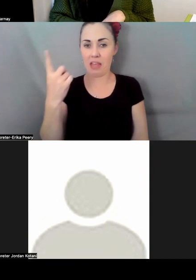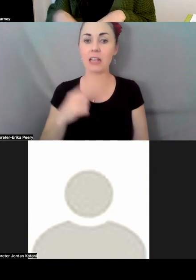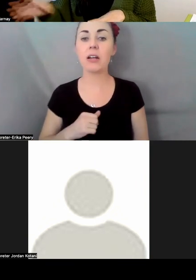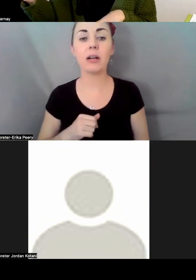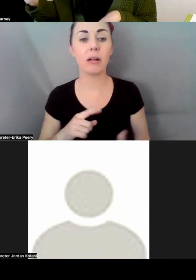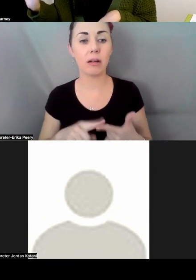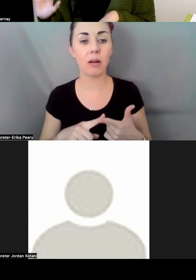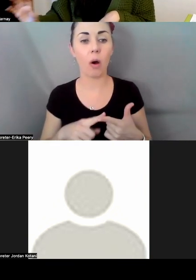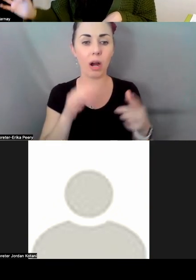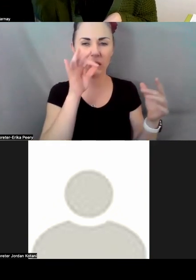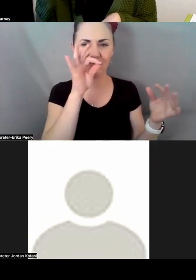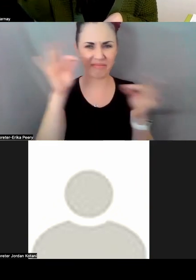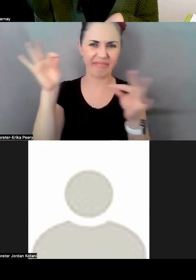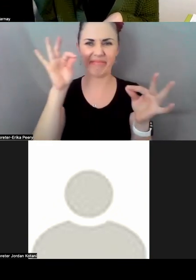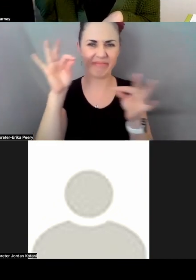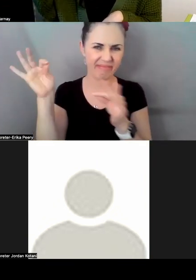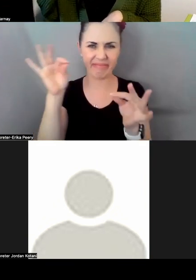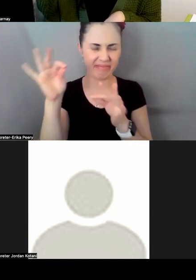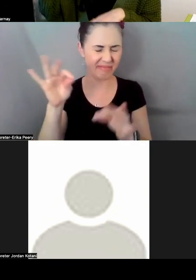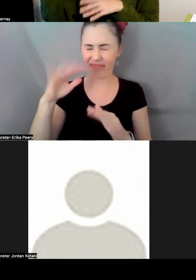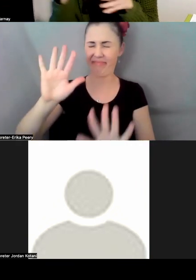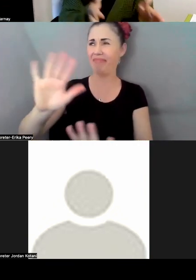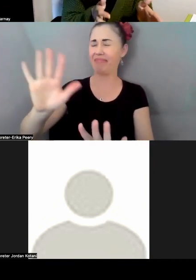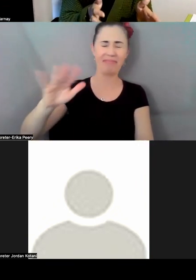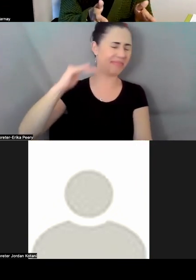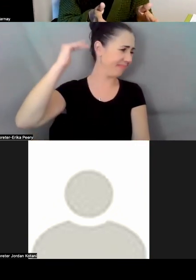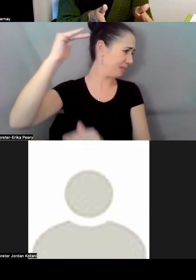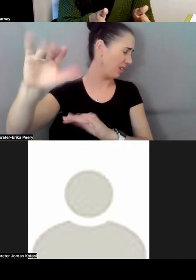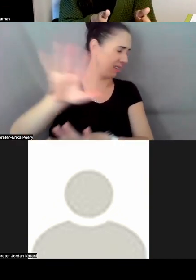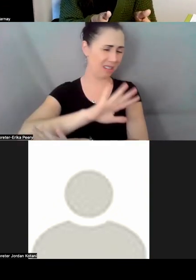Distracted by smells. Sometimes it's too much and can't focus on whatever activity they're